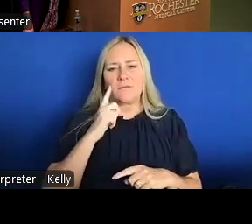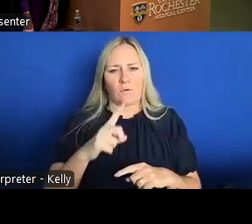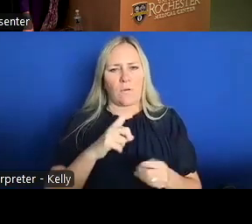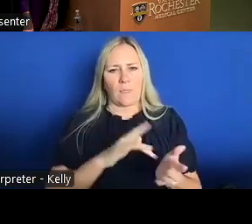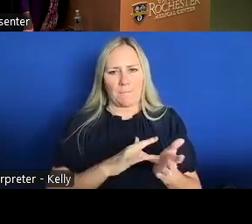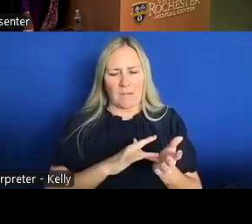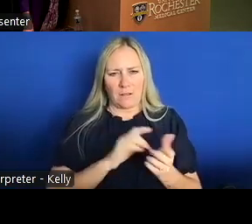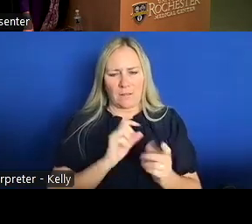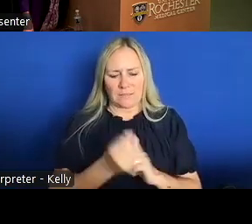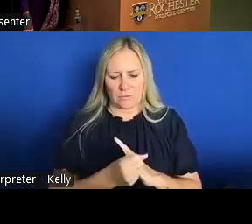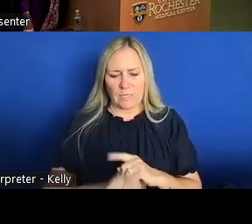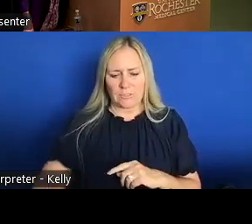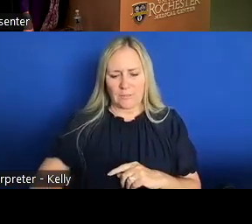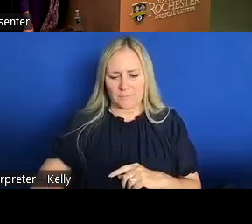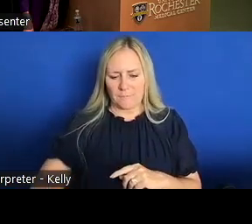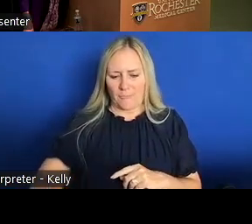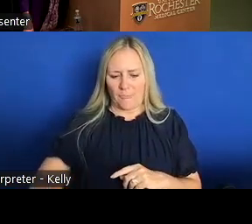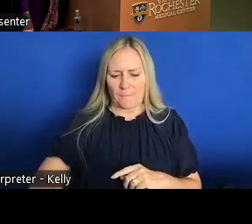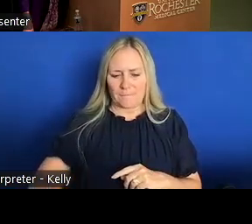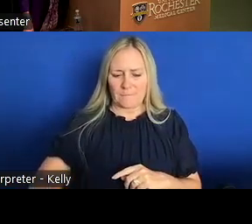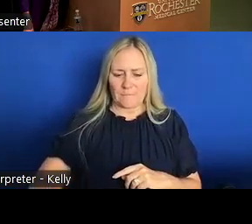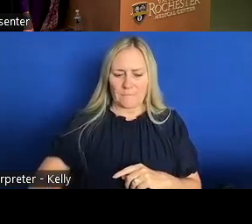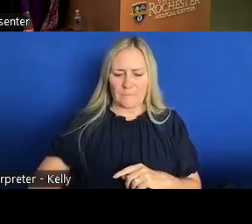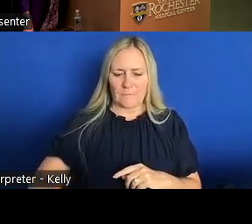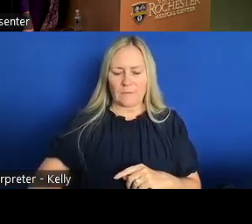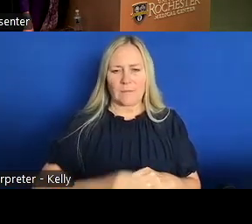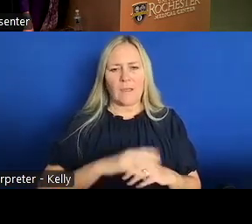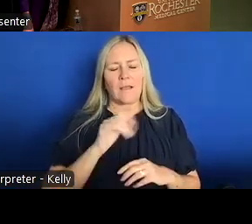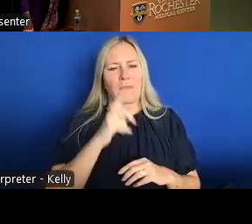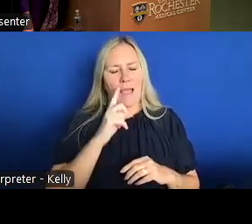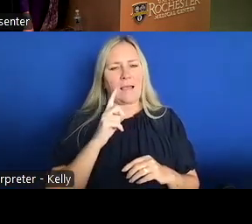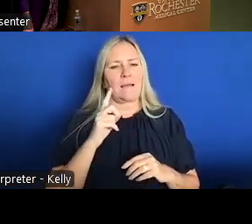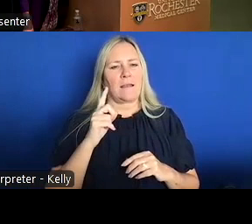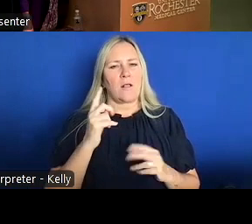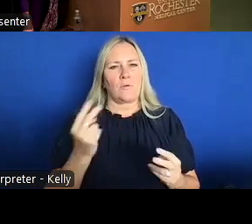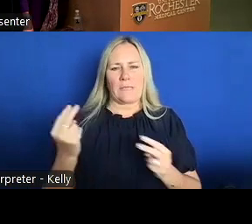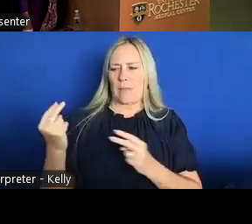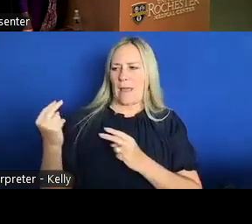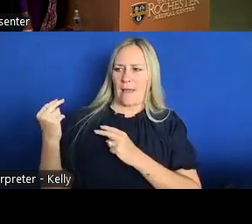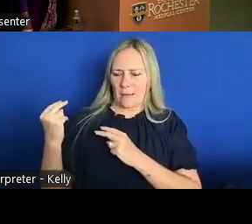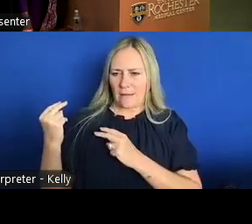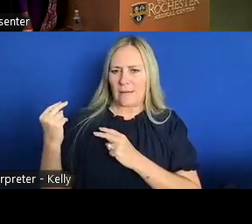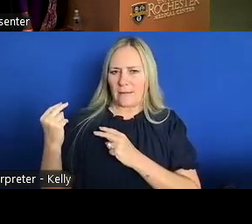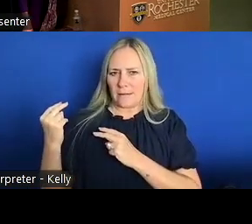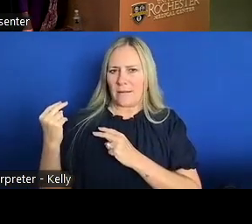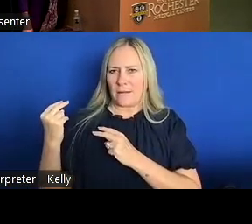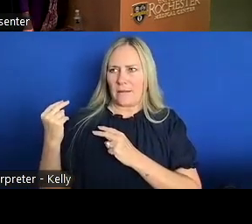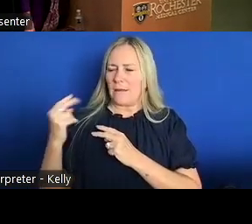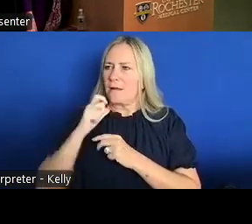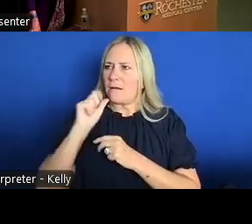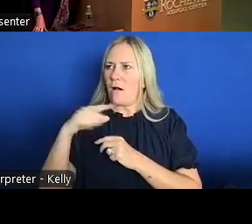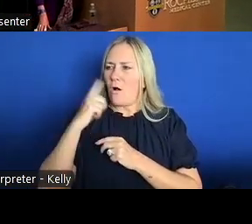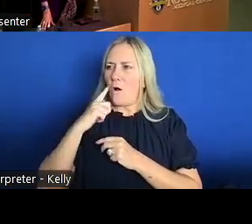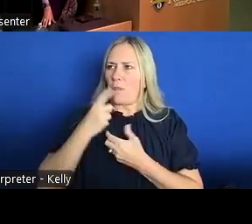that are looking back to move forward so that it isn't just put it behind you stuff it down suck